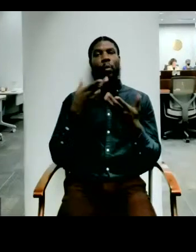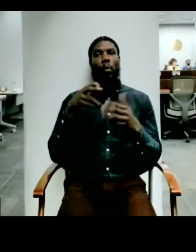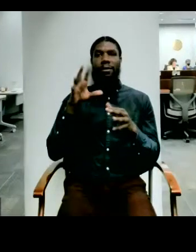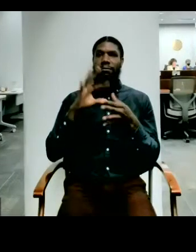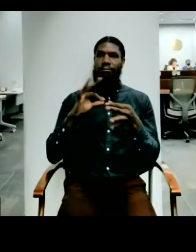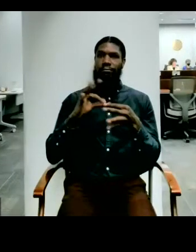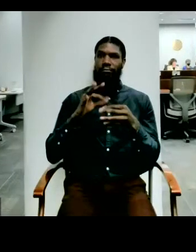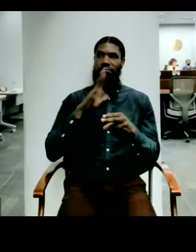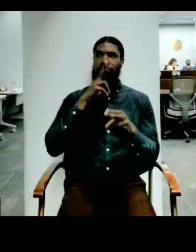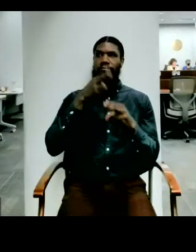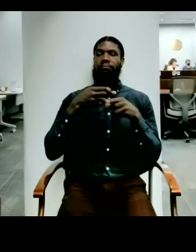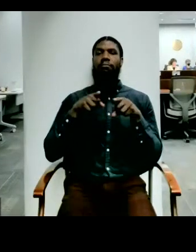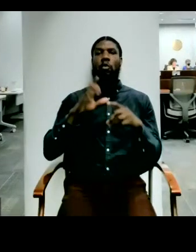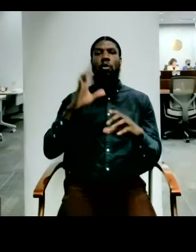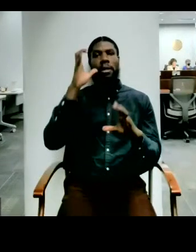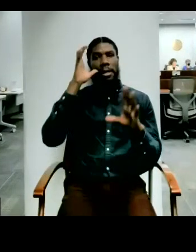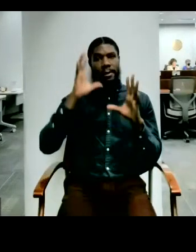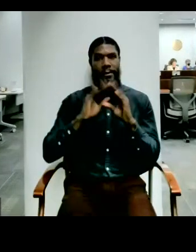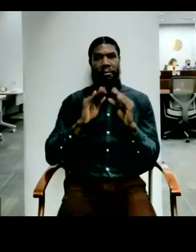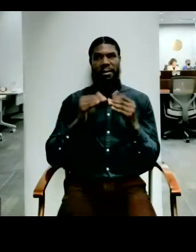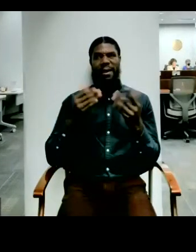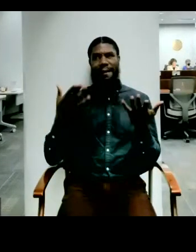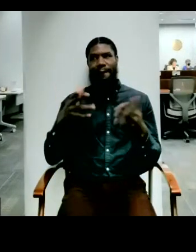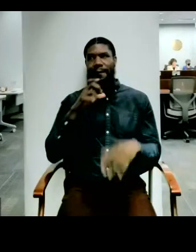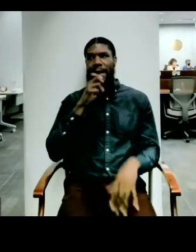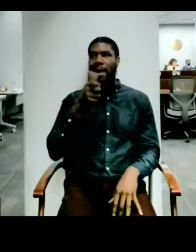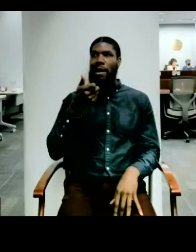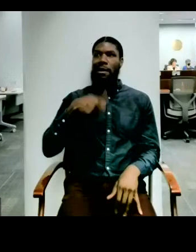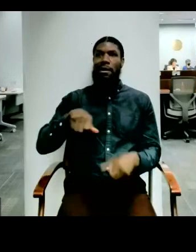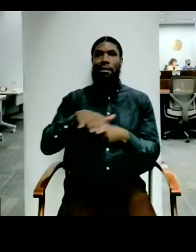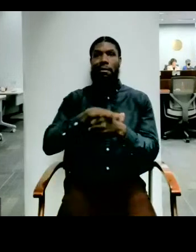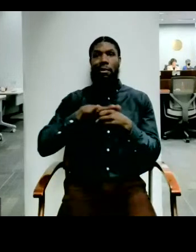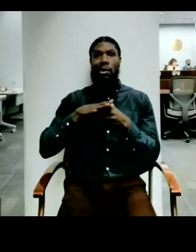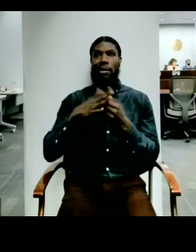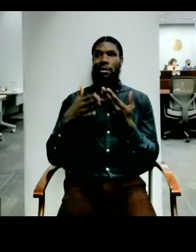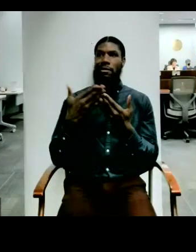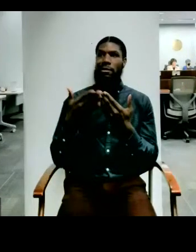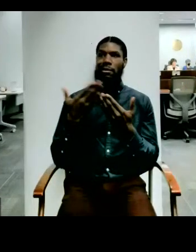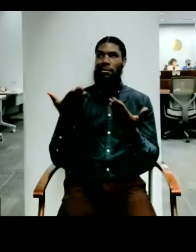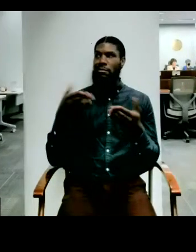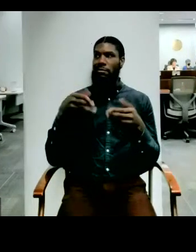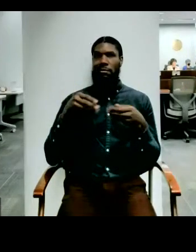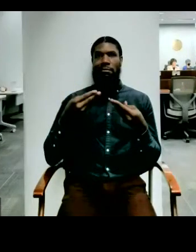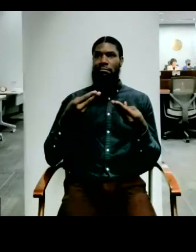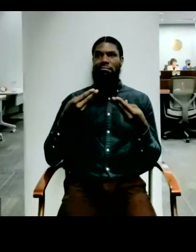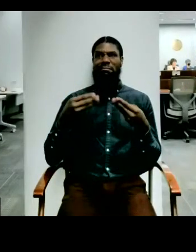that's not necessarily um in any located easily located method on our email inbox